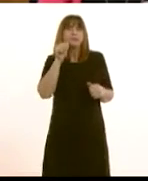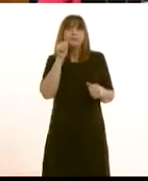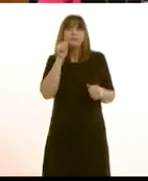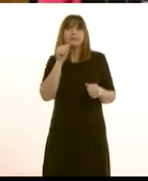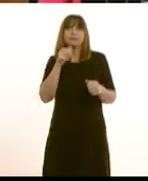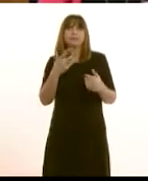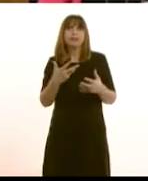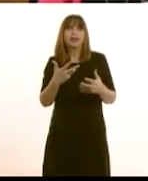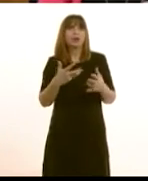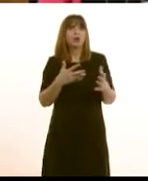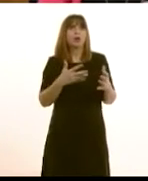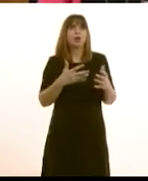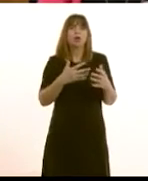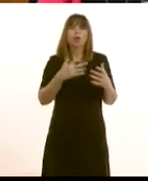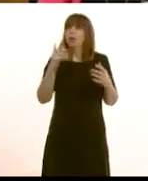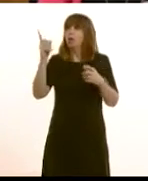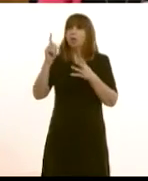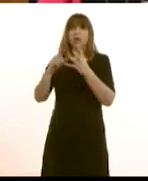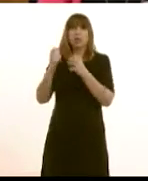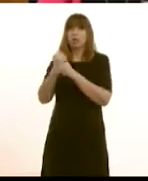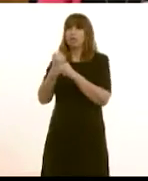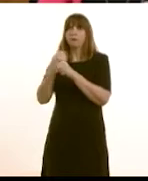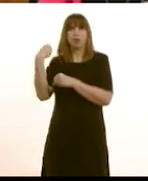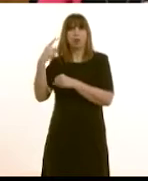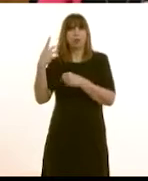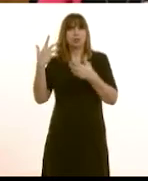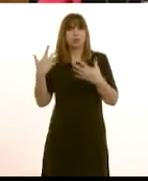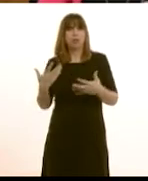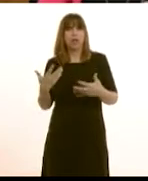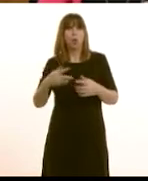moving away from renewables. Weíve seen the hatchet job thatís been done on wind. The